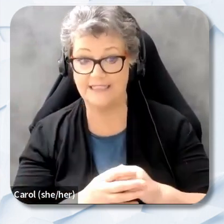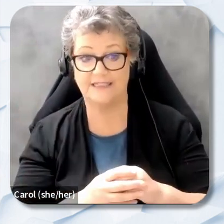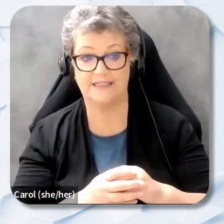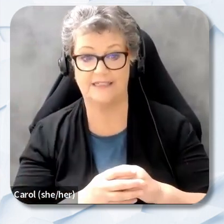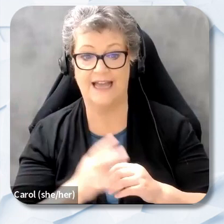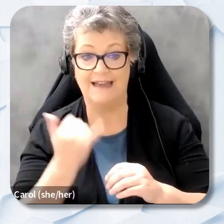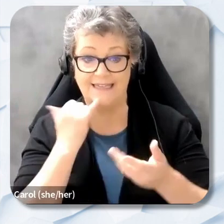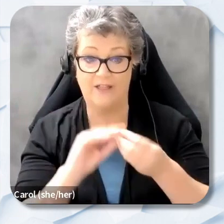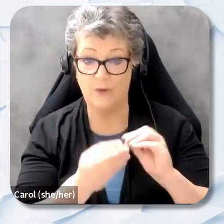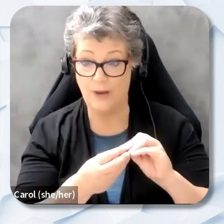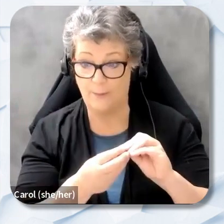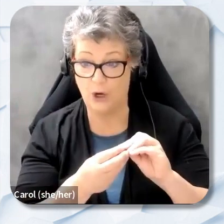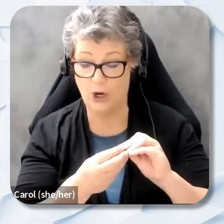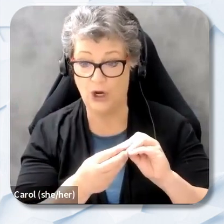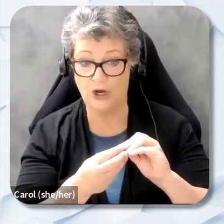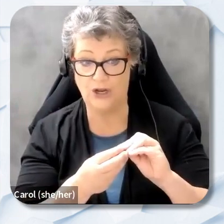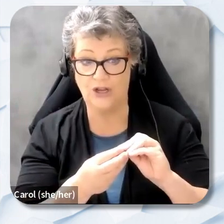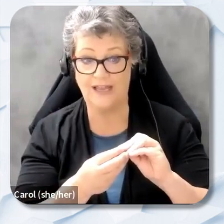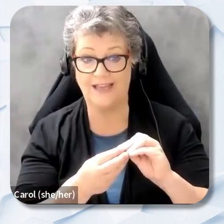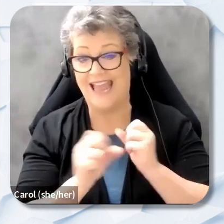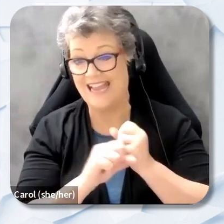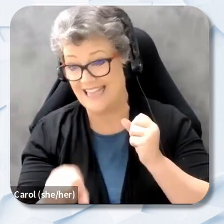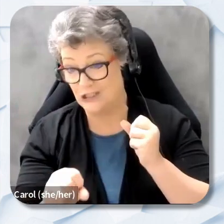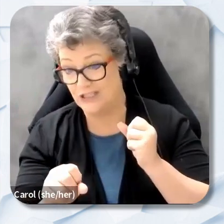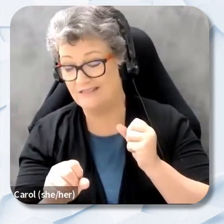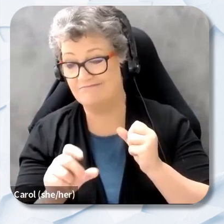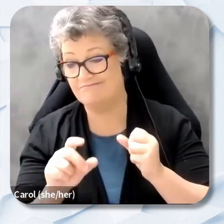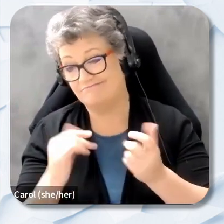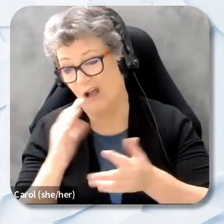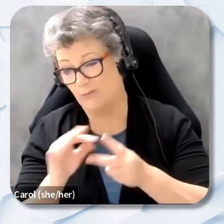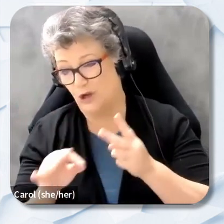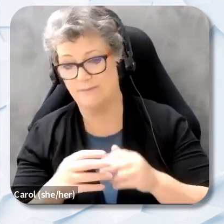telephone number, telephone extension that's optional, and e-mail.